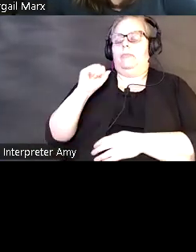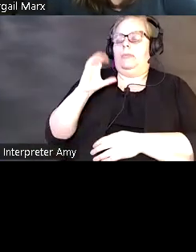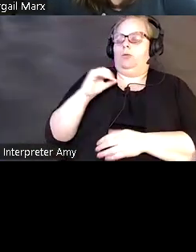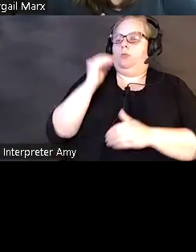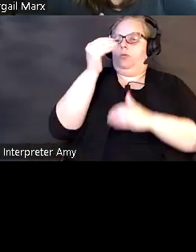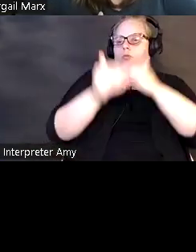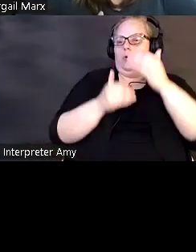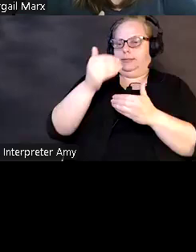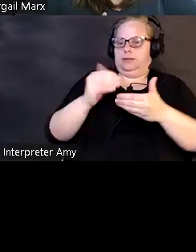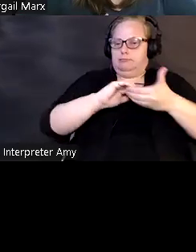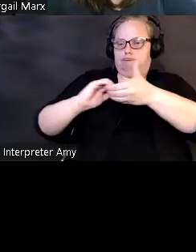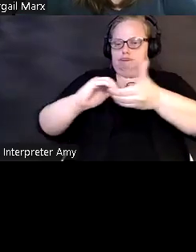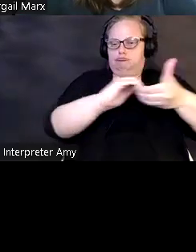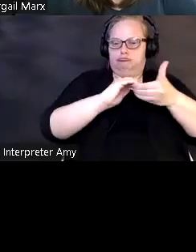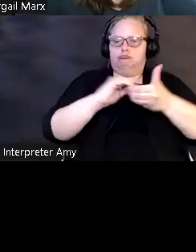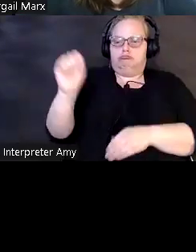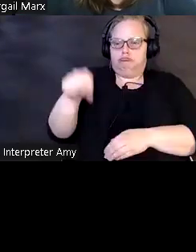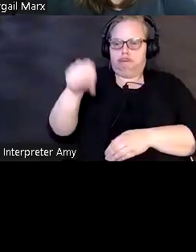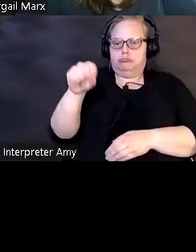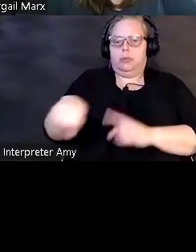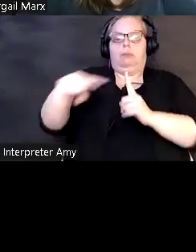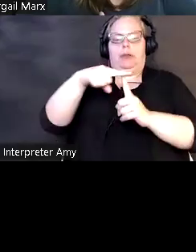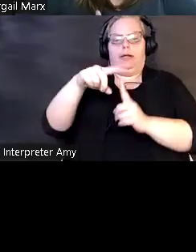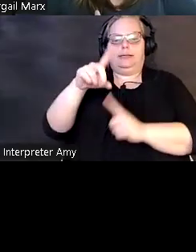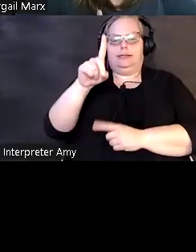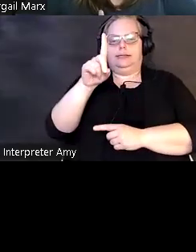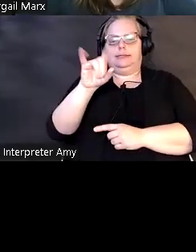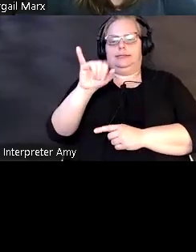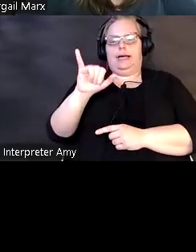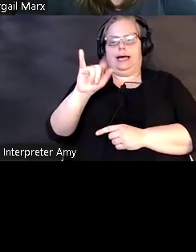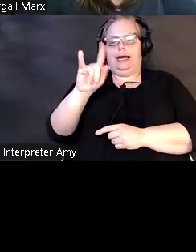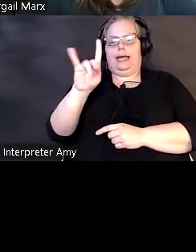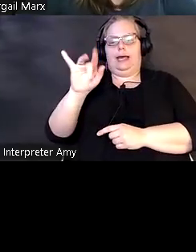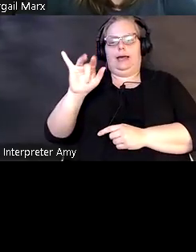the AAC assessment is also a dynamic process. And what we mean by this is kind of